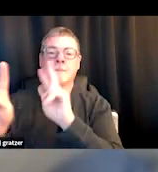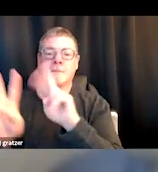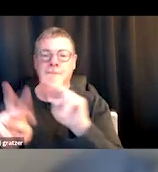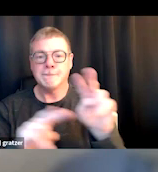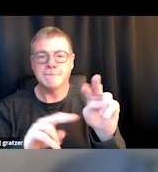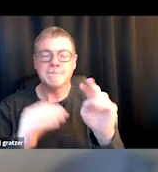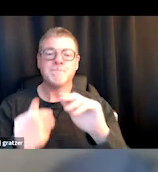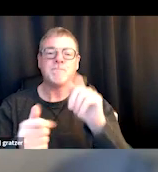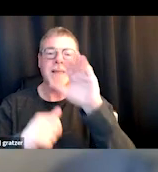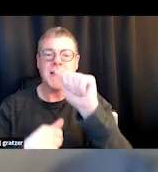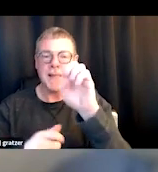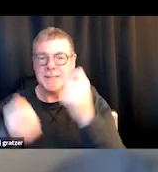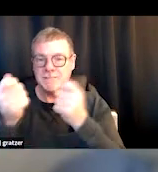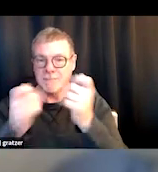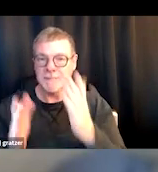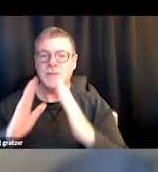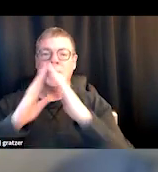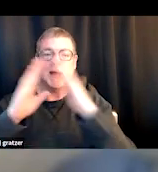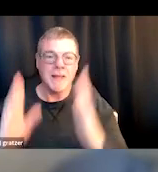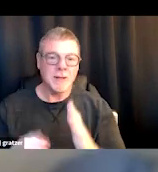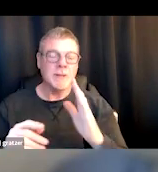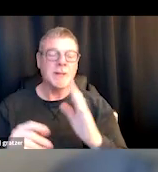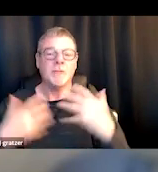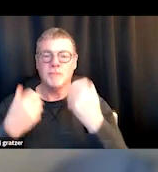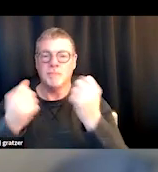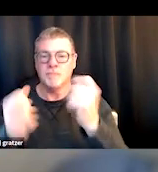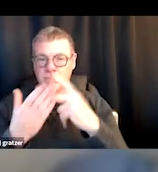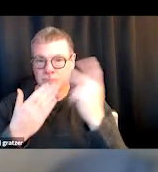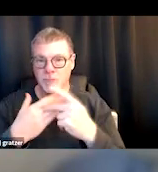case management, and recovery programs. He's the founder and former director